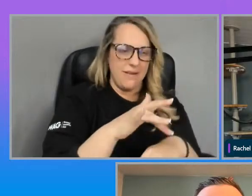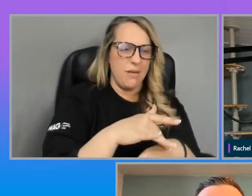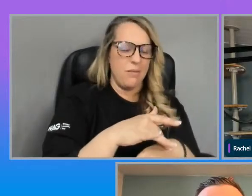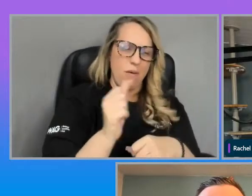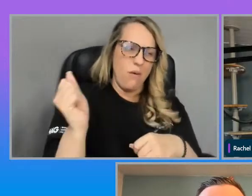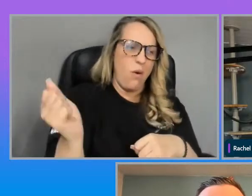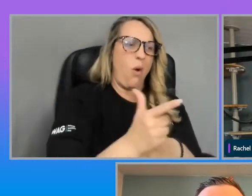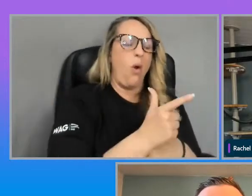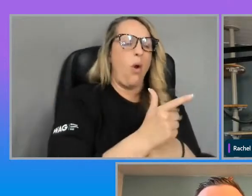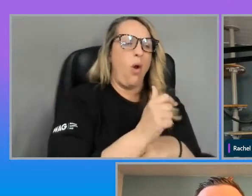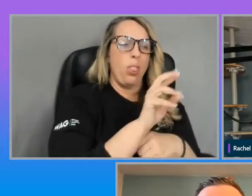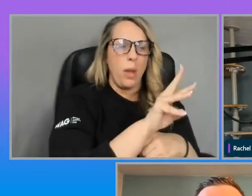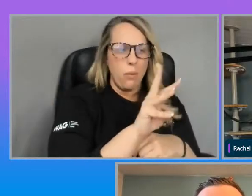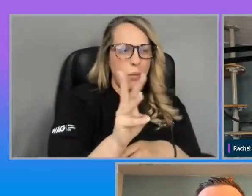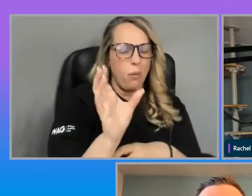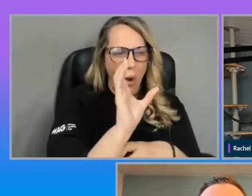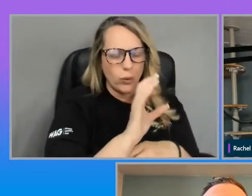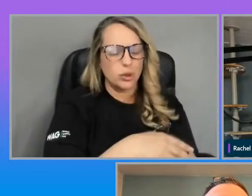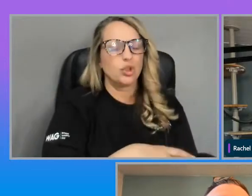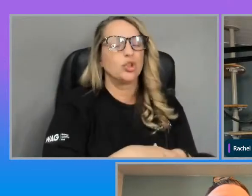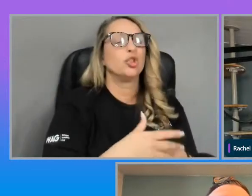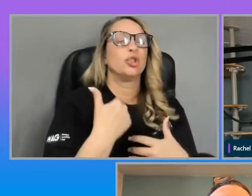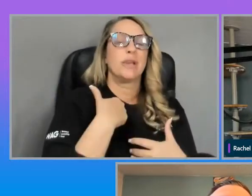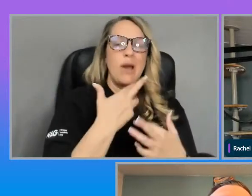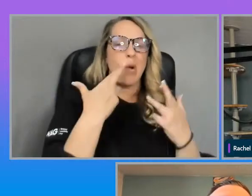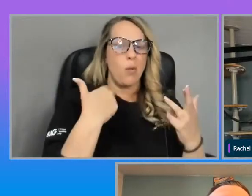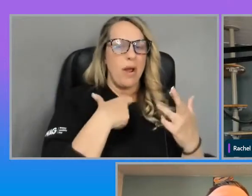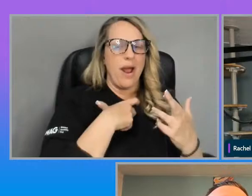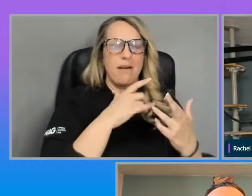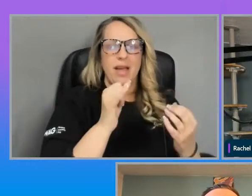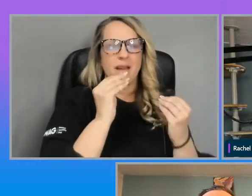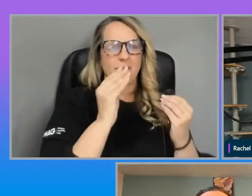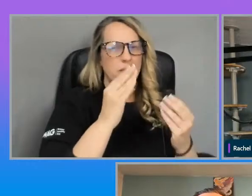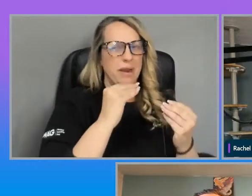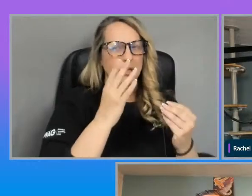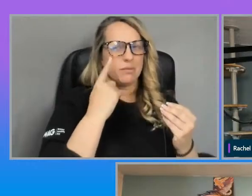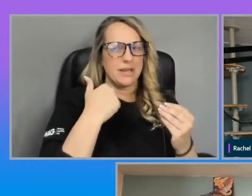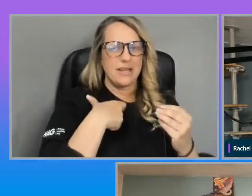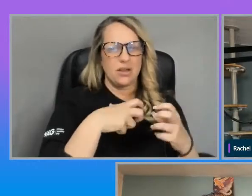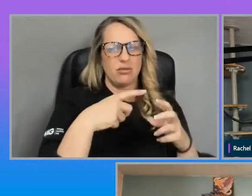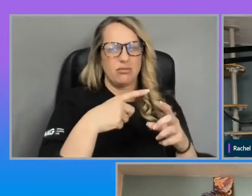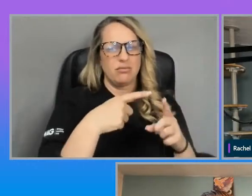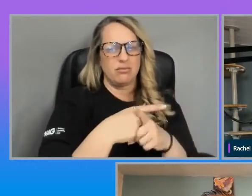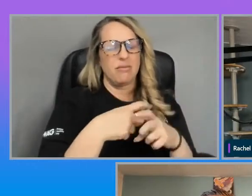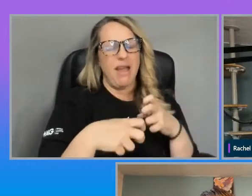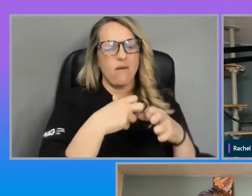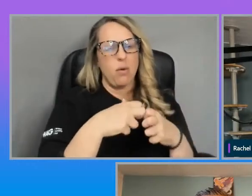That's kind of my. My hope is that we have this for masonry, because I think masonry is going